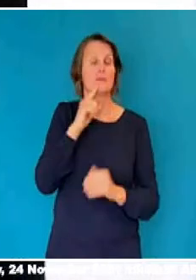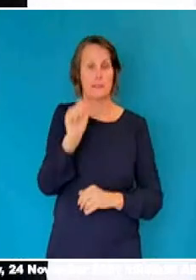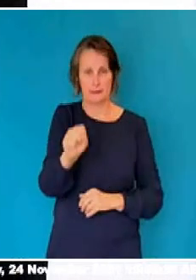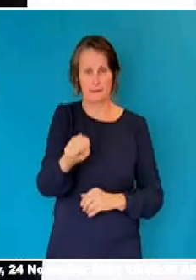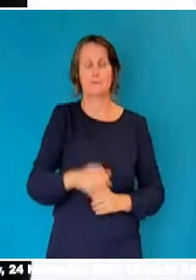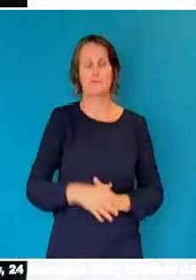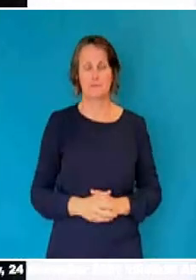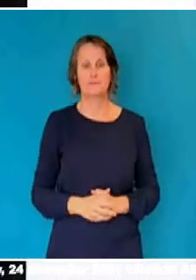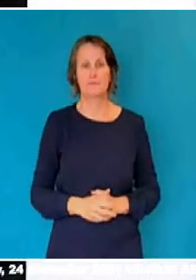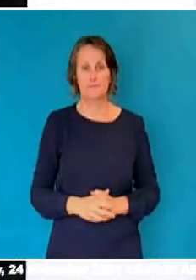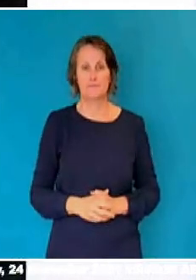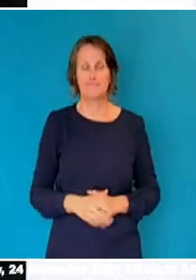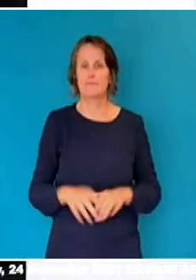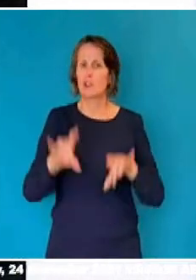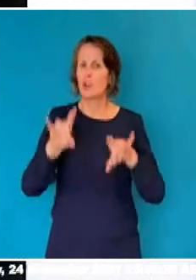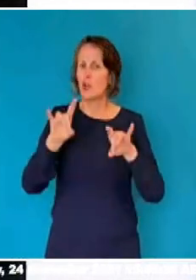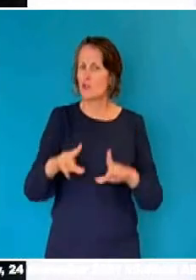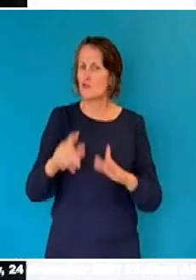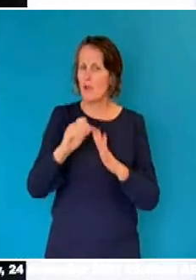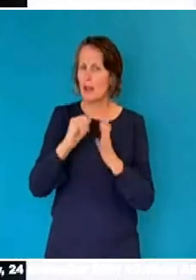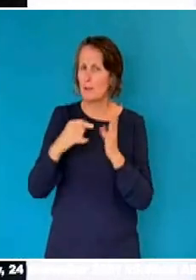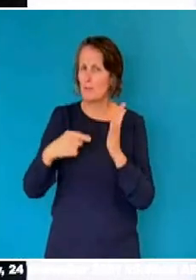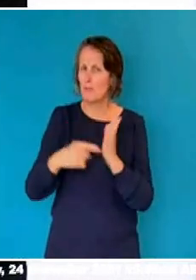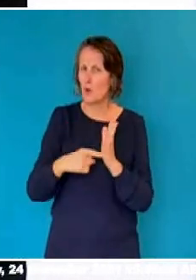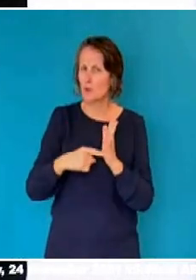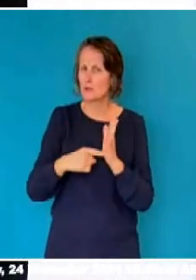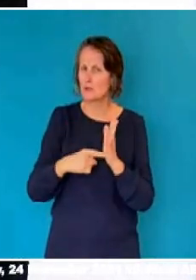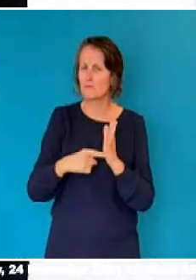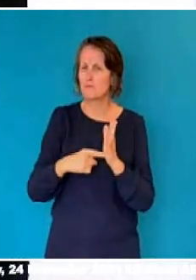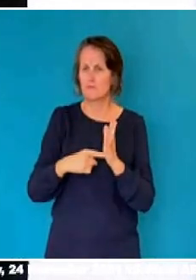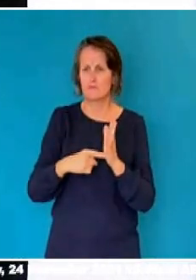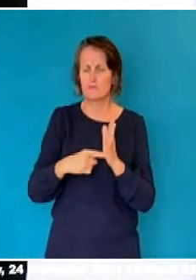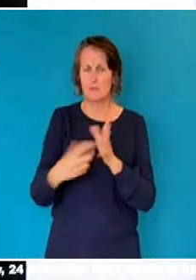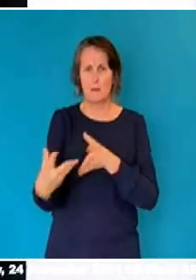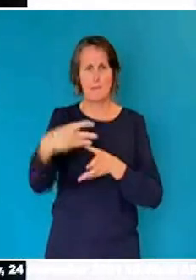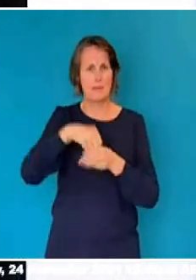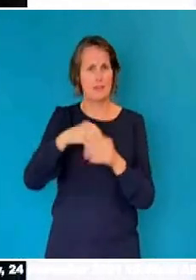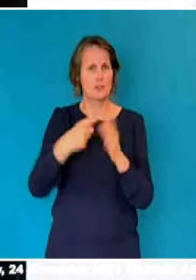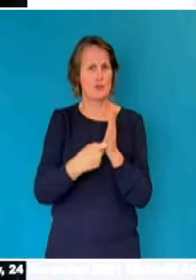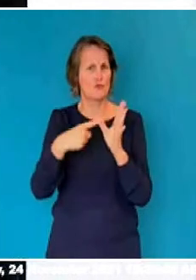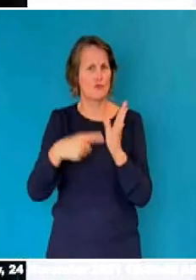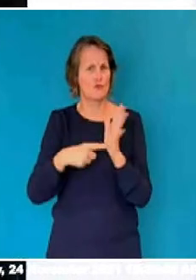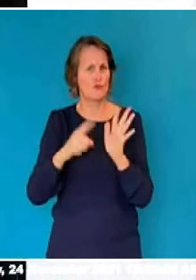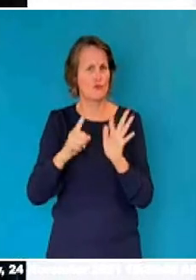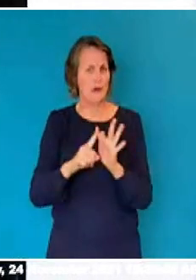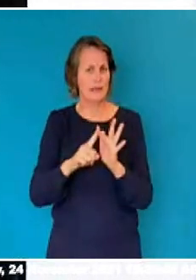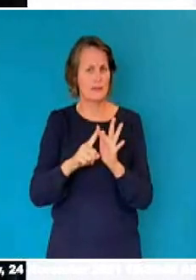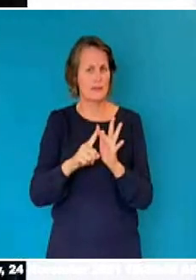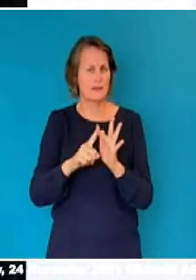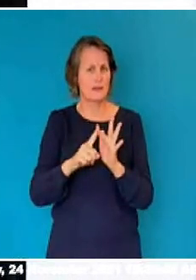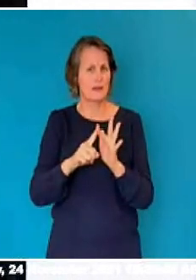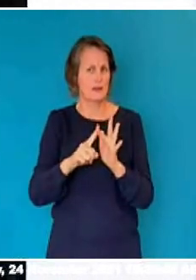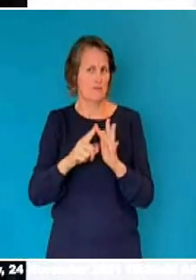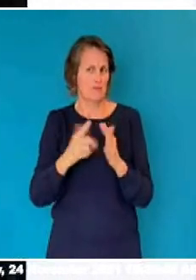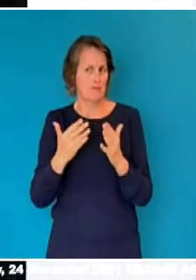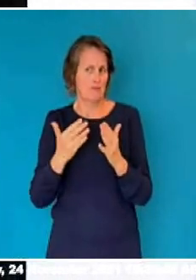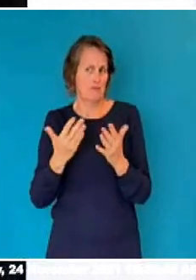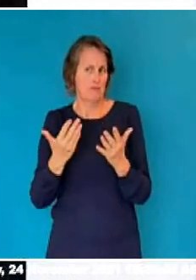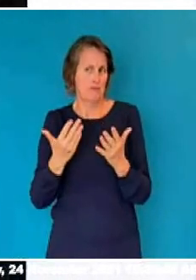Now, Australia Post's participation rate is higher than, or it's the